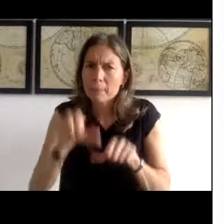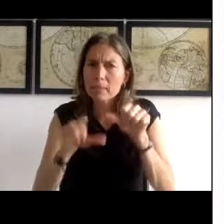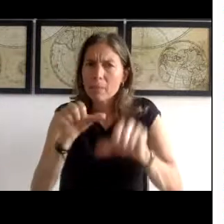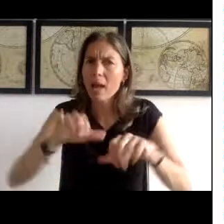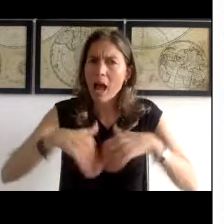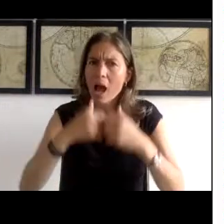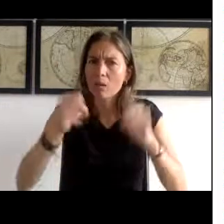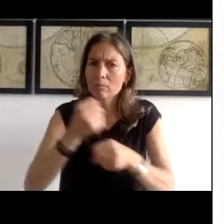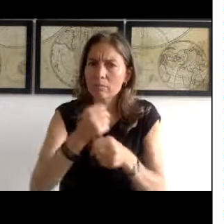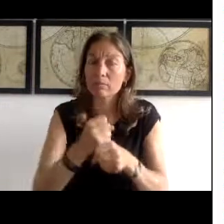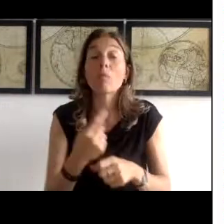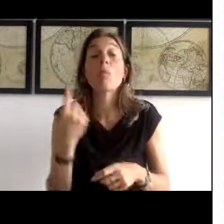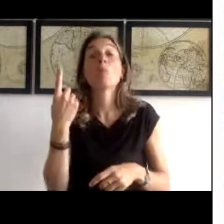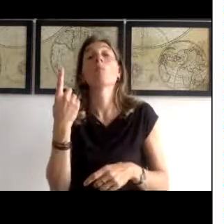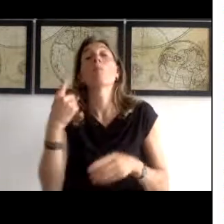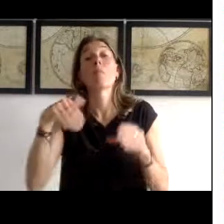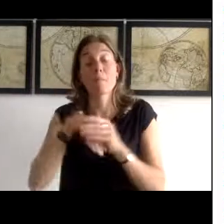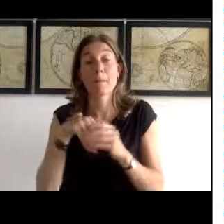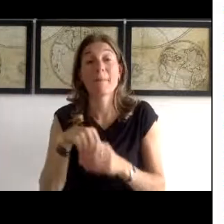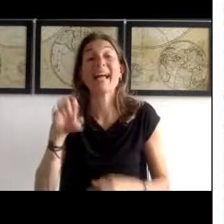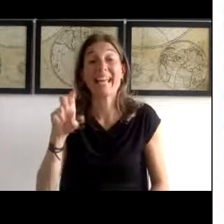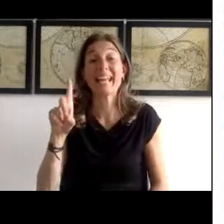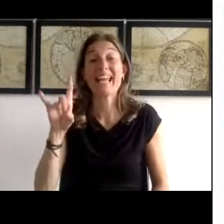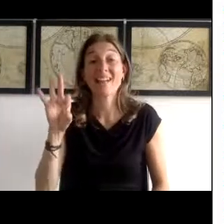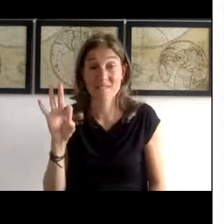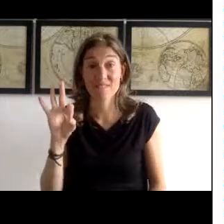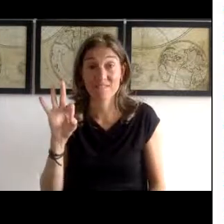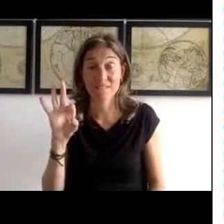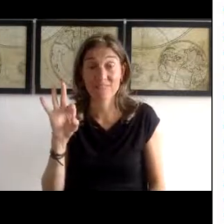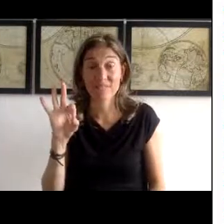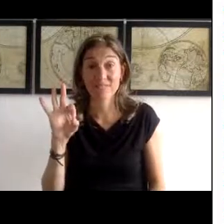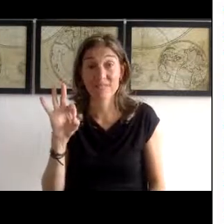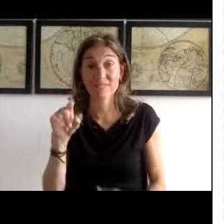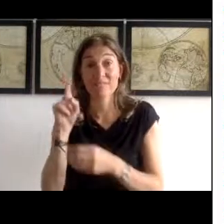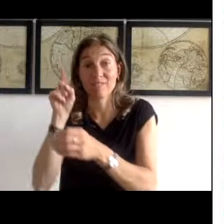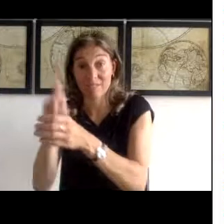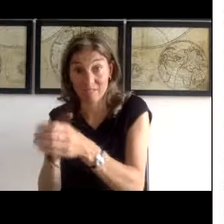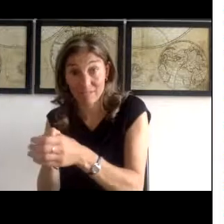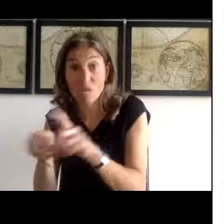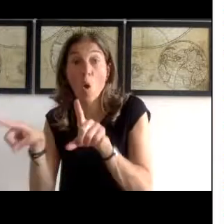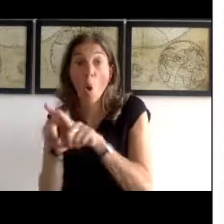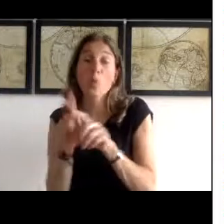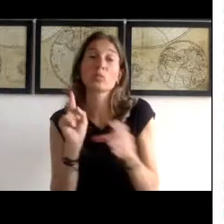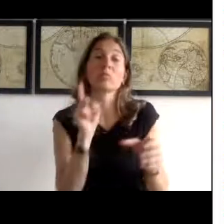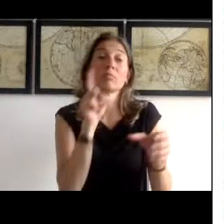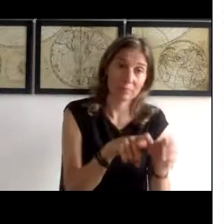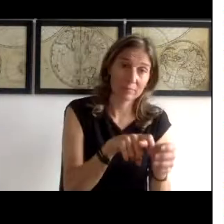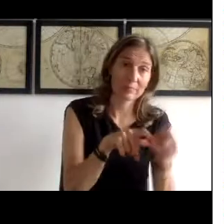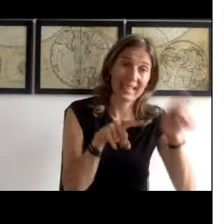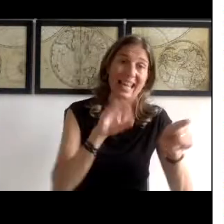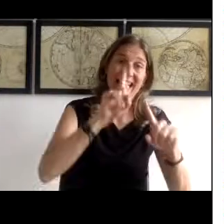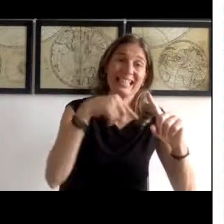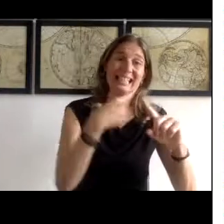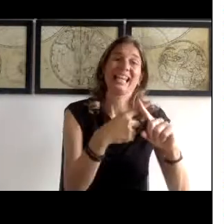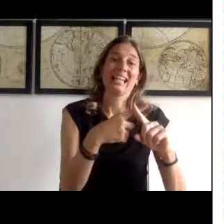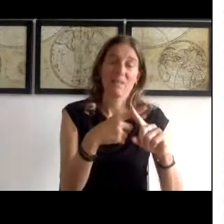my transference from the bed to the wheelchair. And also a chair for the bathroom, for the shower.